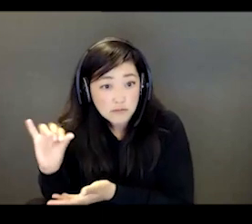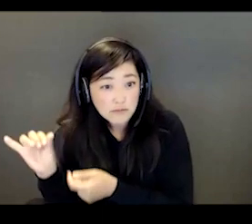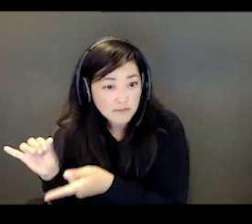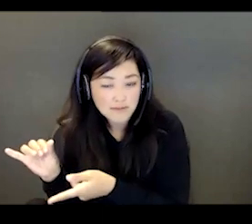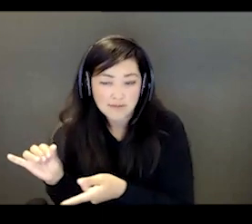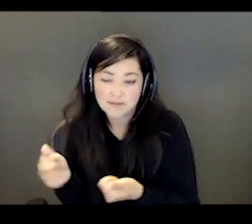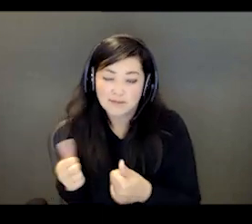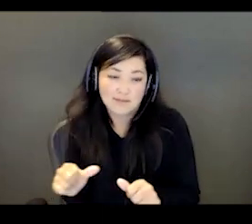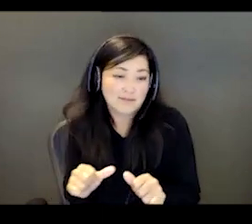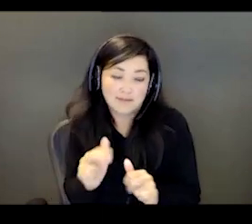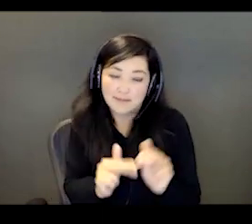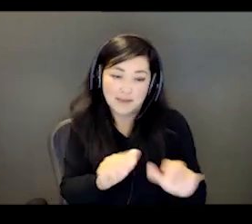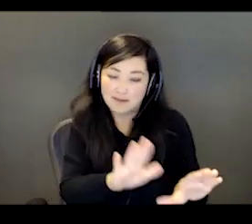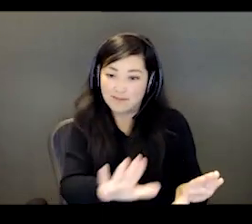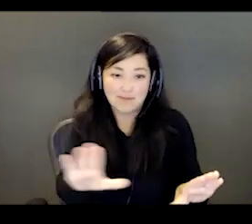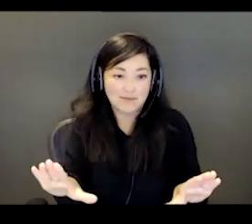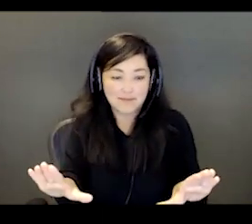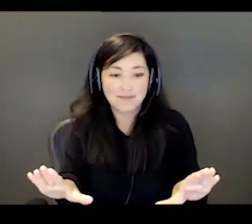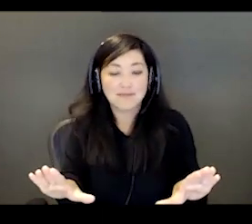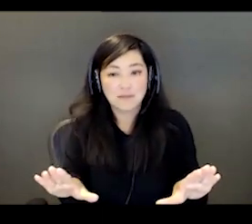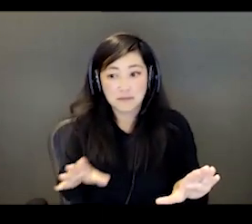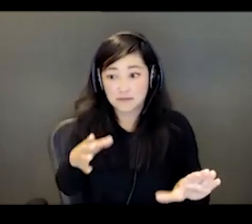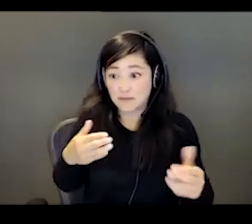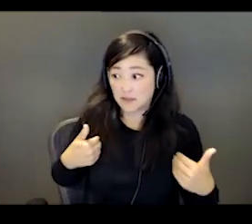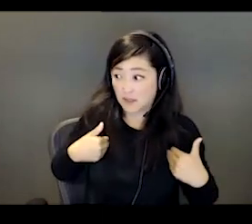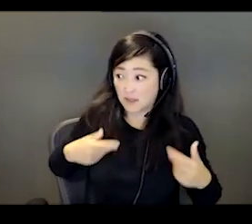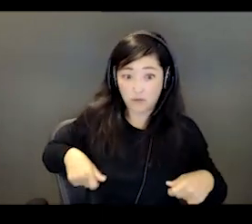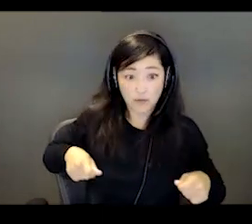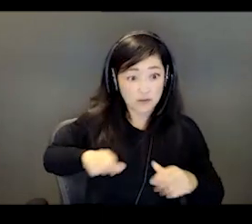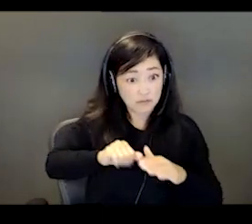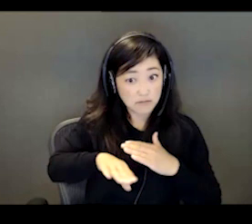At any level, you know, it's this area, we have wheelchair access that's around the corner.